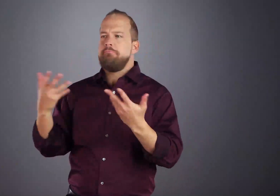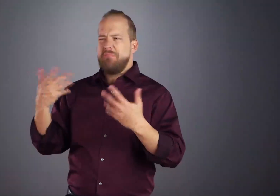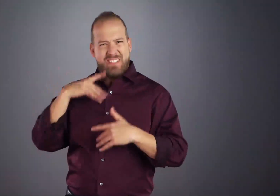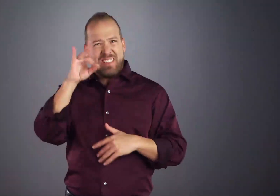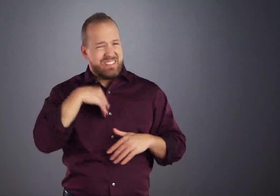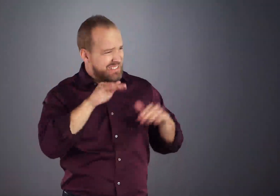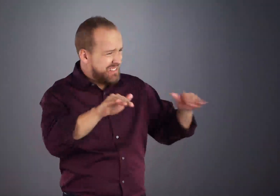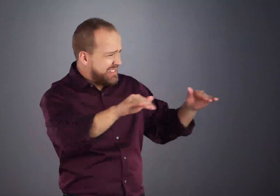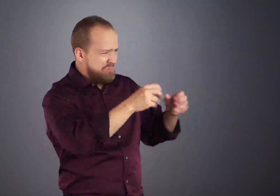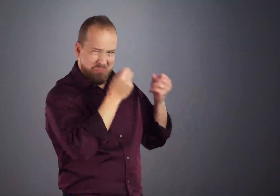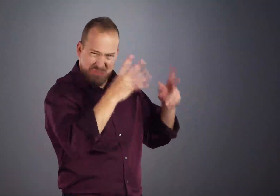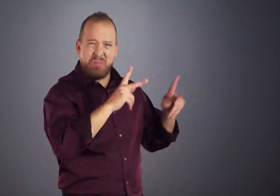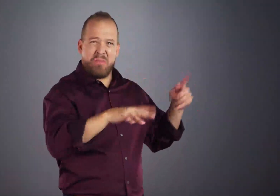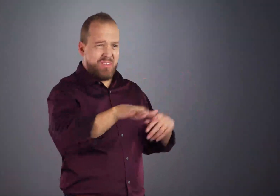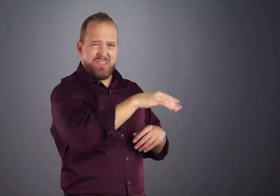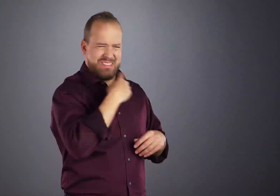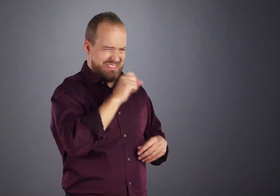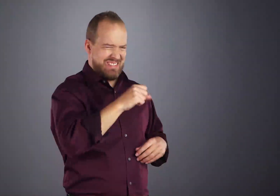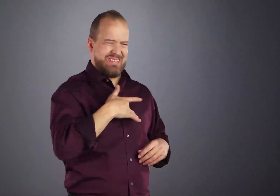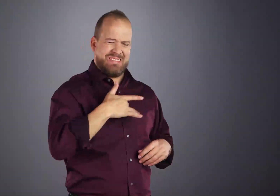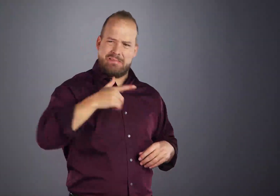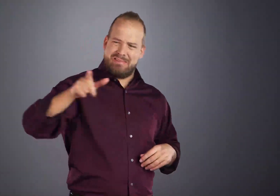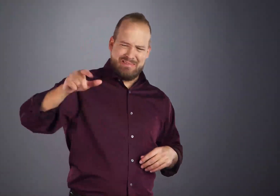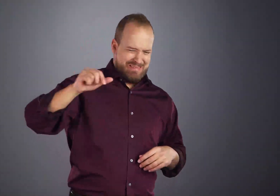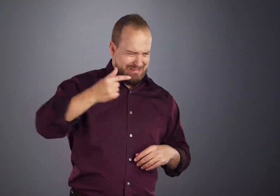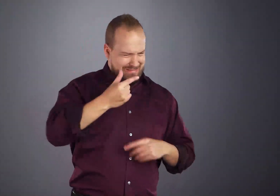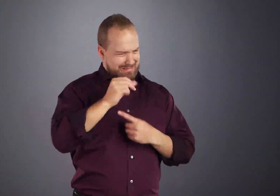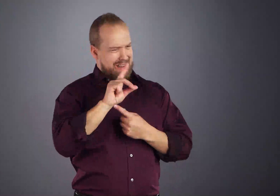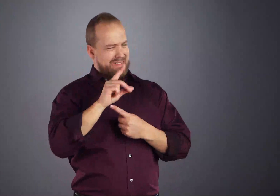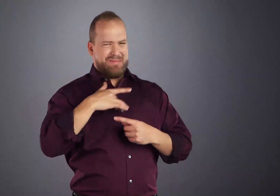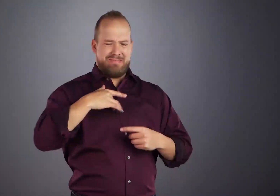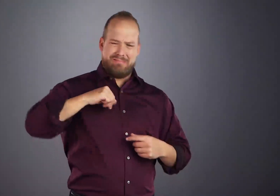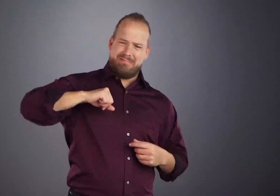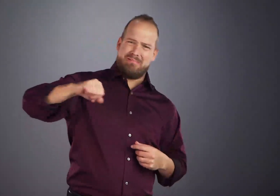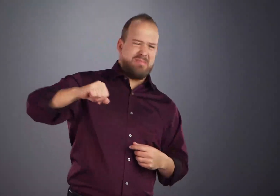I have since talked with scores of men who felt the same way.